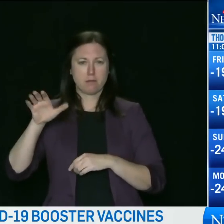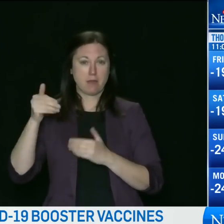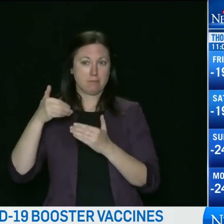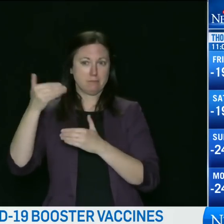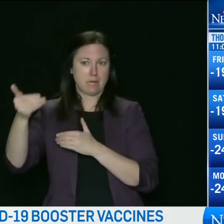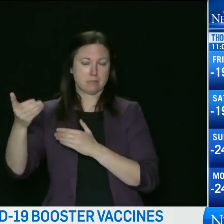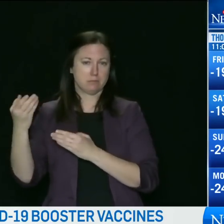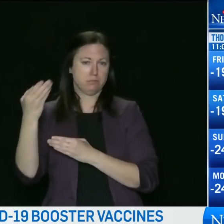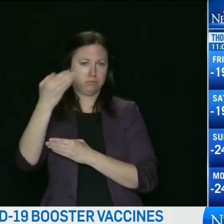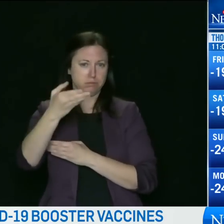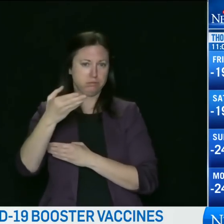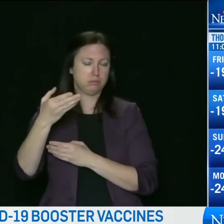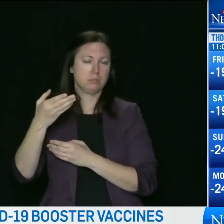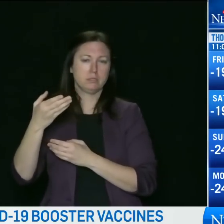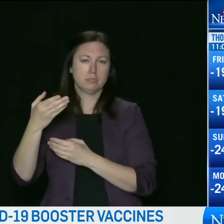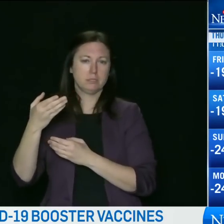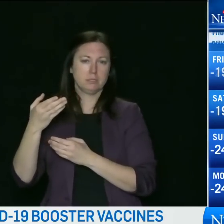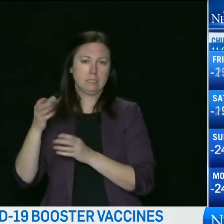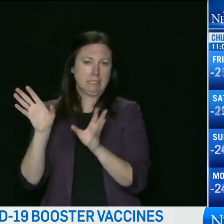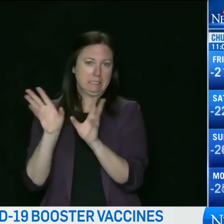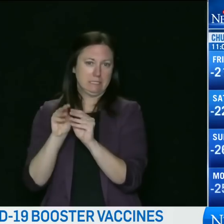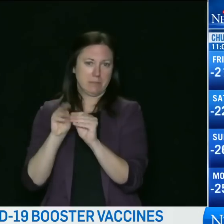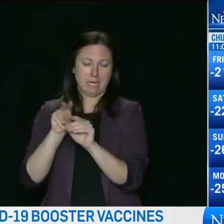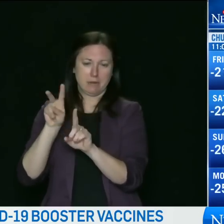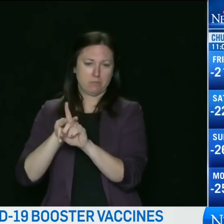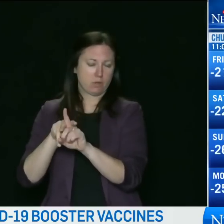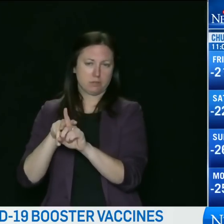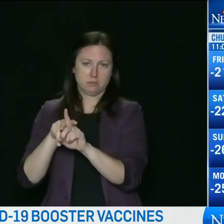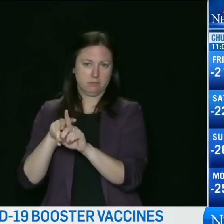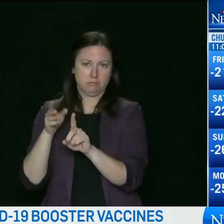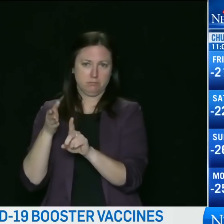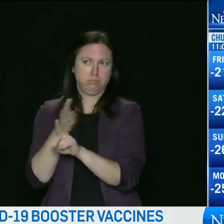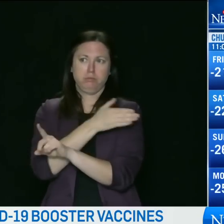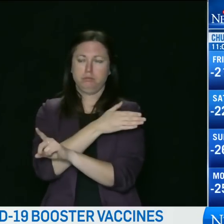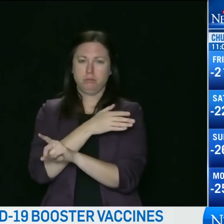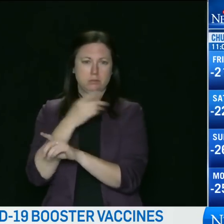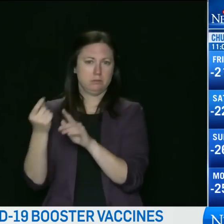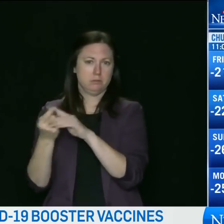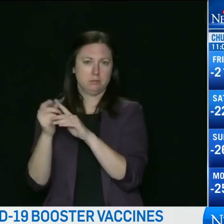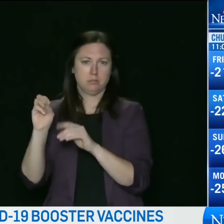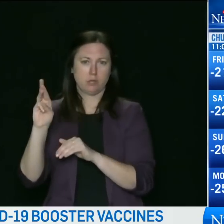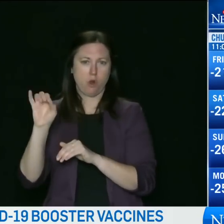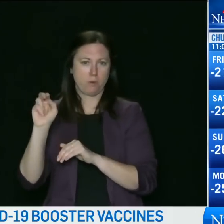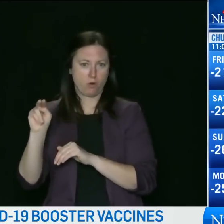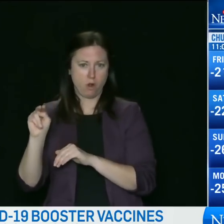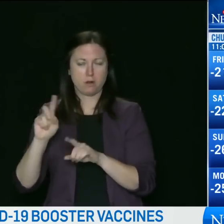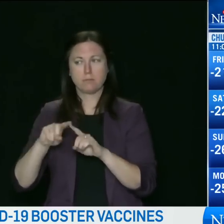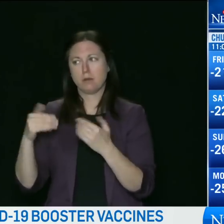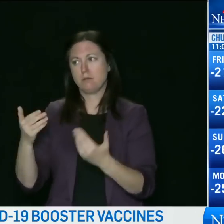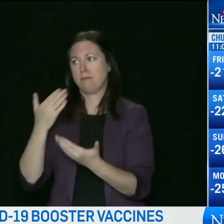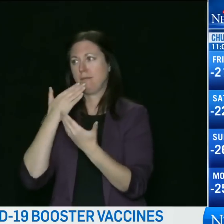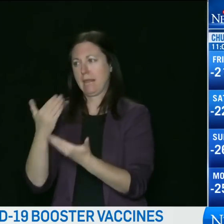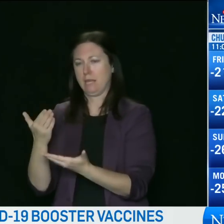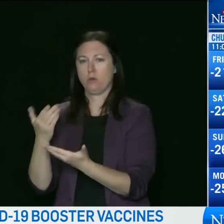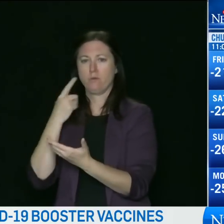THEY WERE SCHEDULED TO HAVE THE DISCUSSIONS ON THIS NEXT SET OF